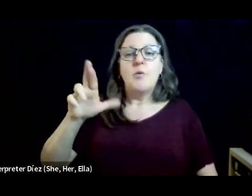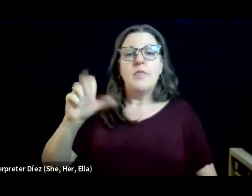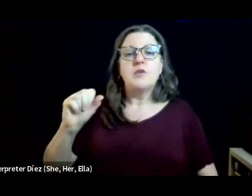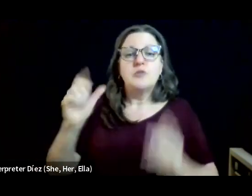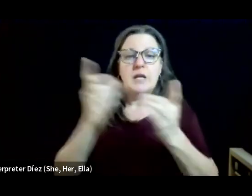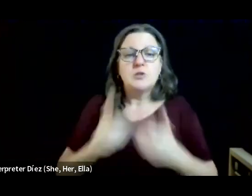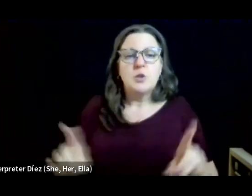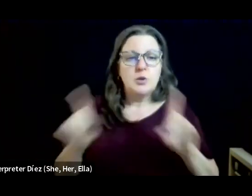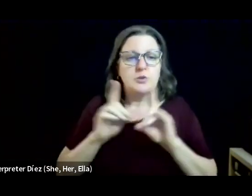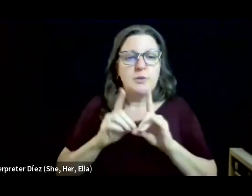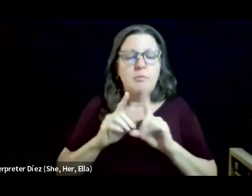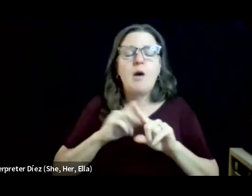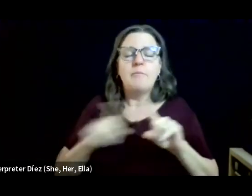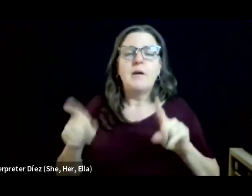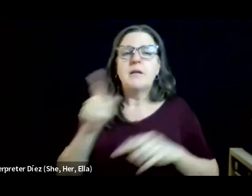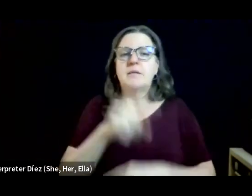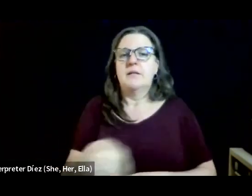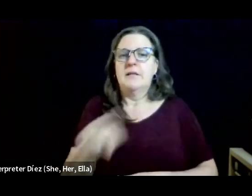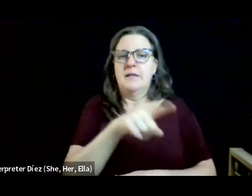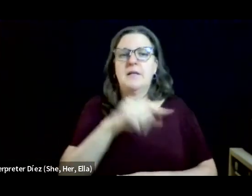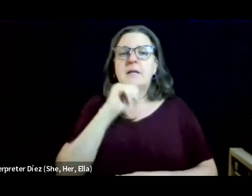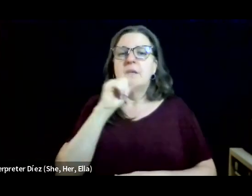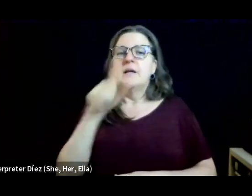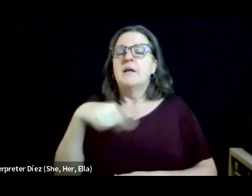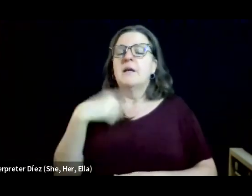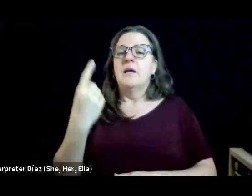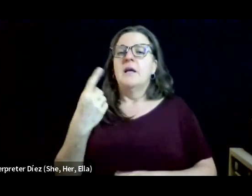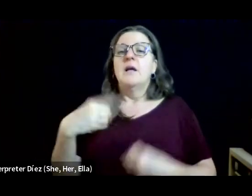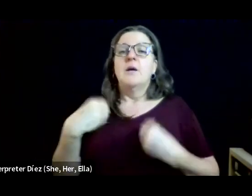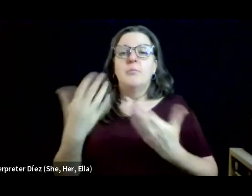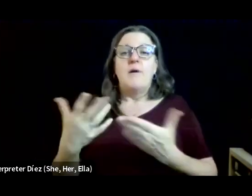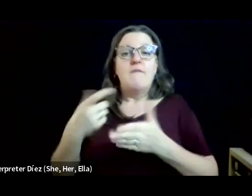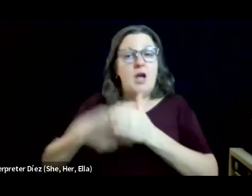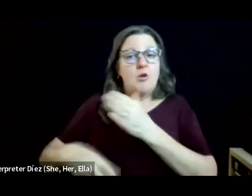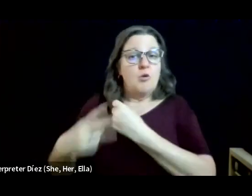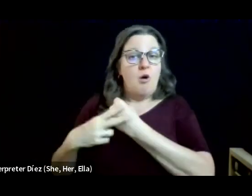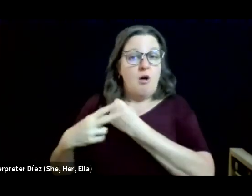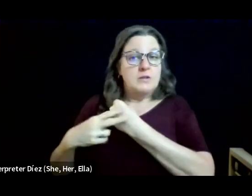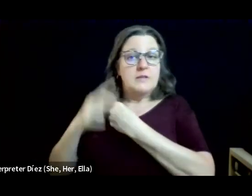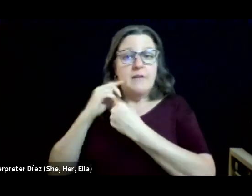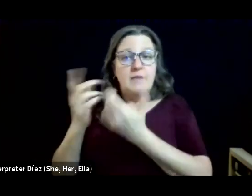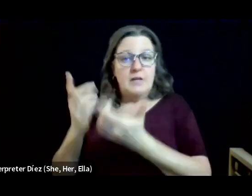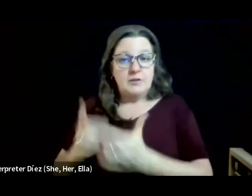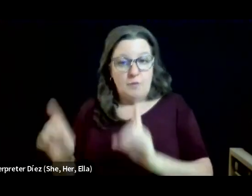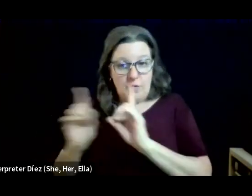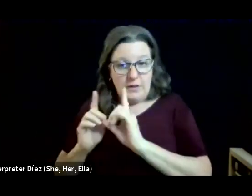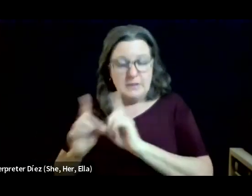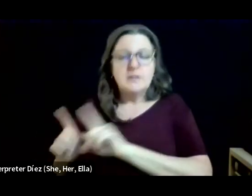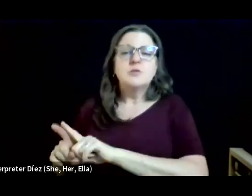Um, but they do not only provide a cost savings for the District, but also, uh, time-saving.